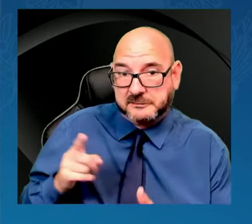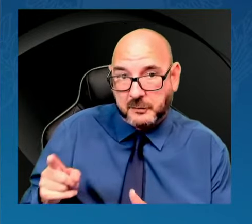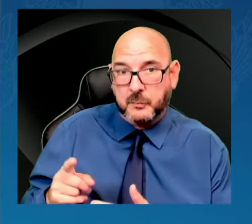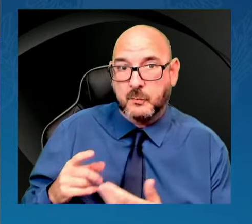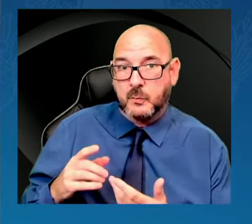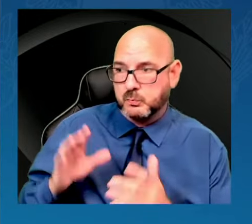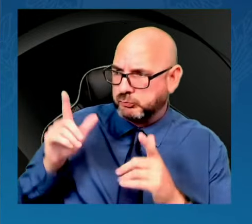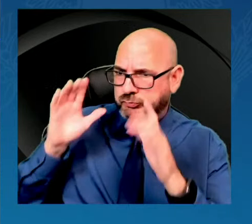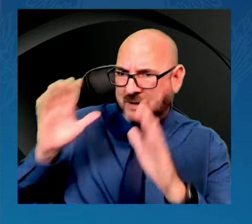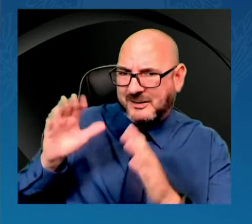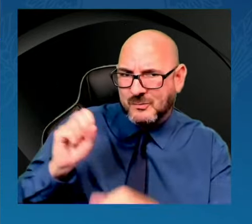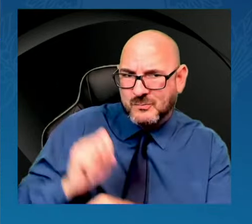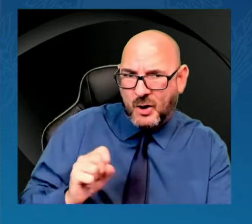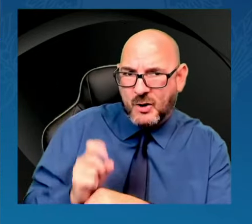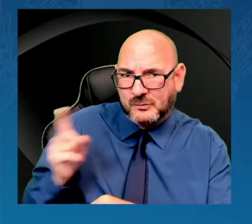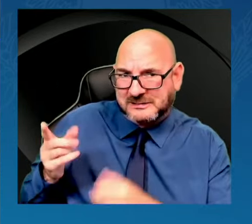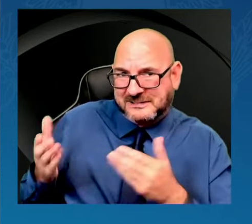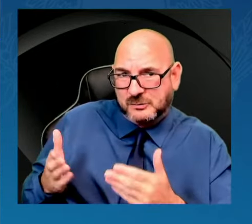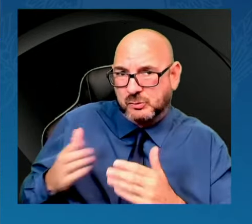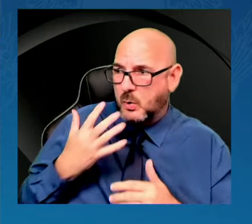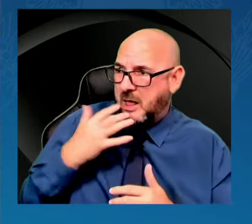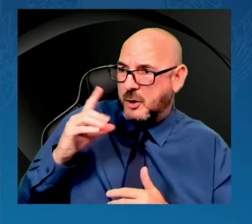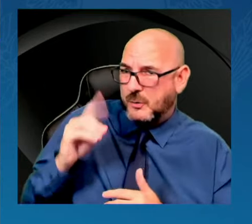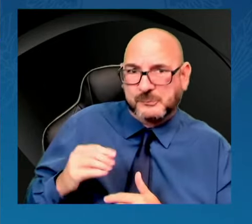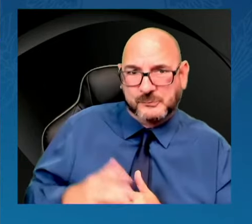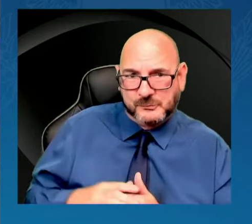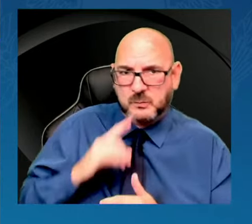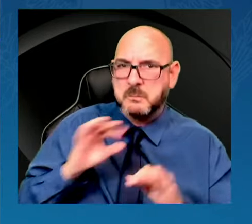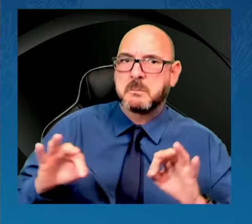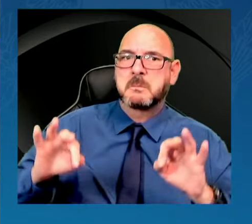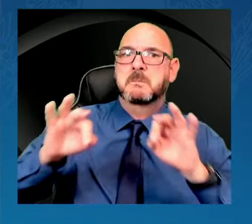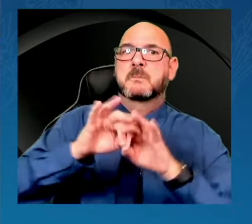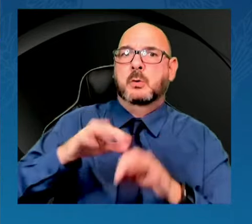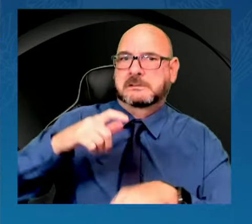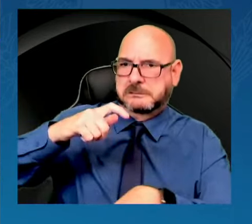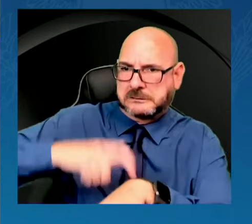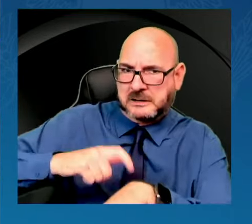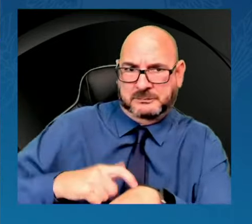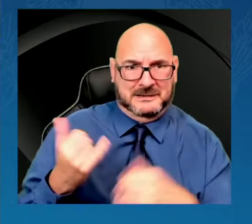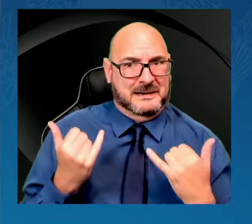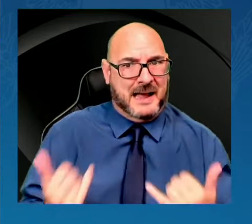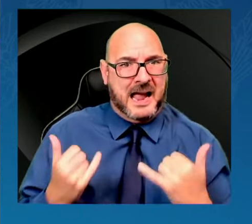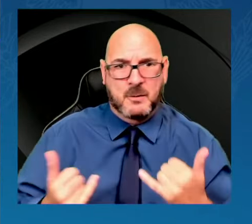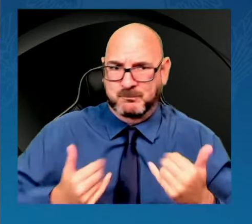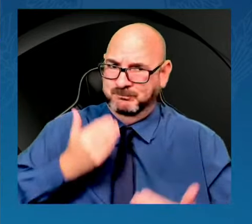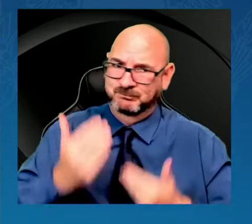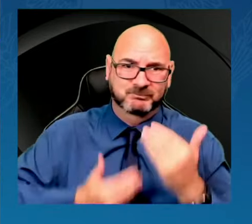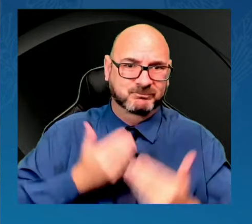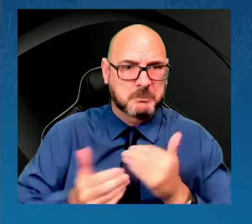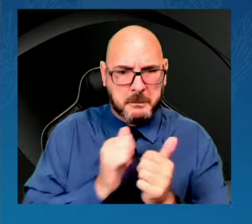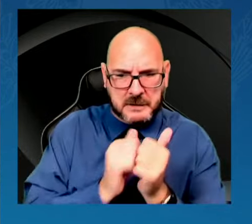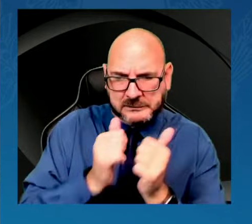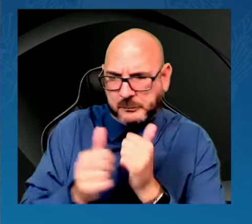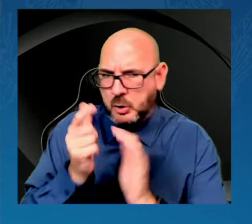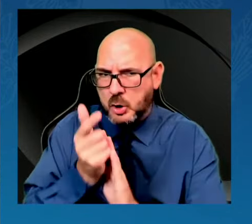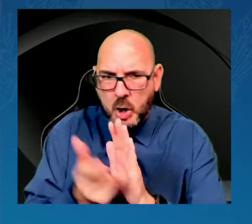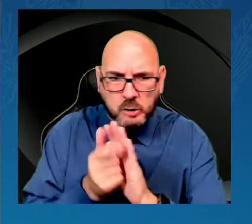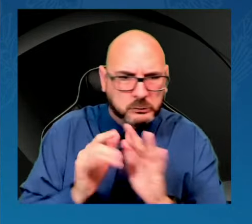because it takes time to implement things. So, I just want to thank you for actually being here to highlight these important measures. The Vice President: Thank you.